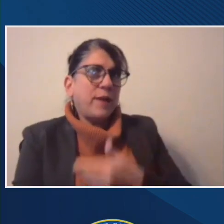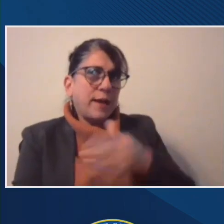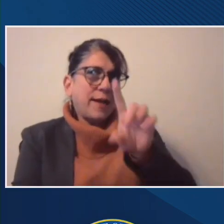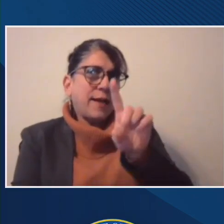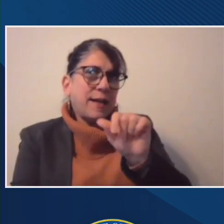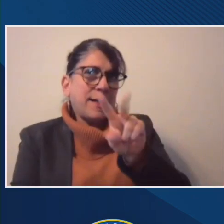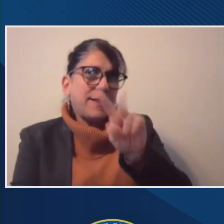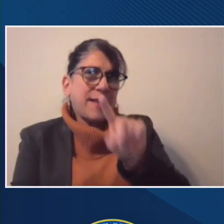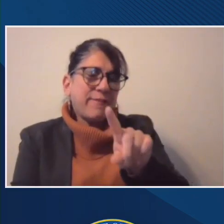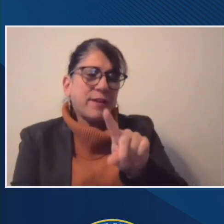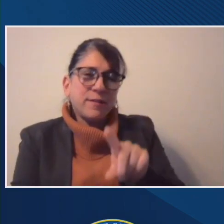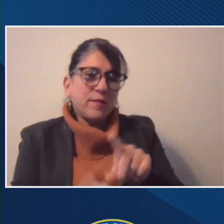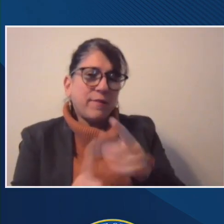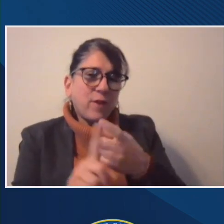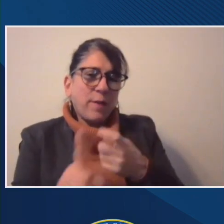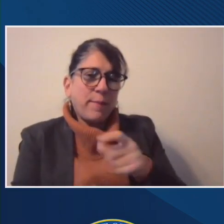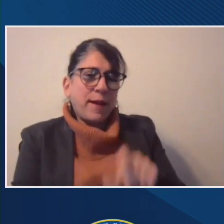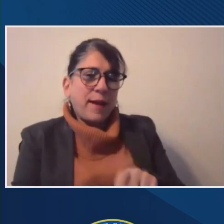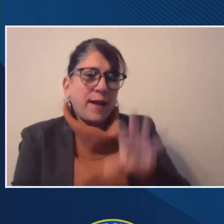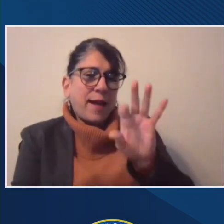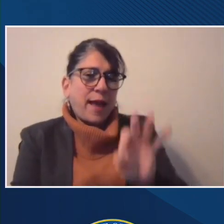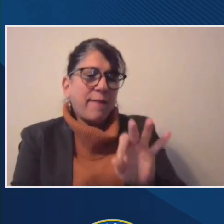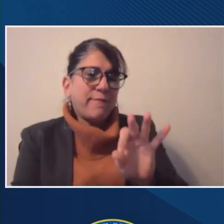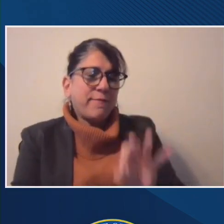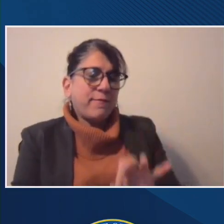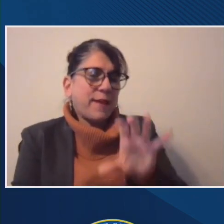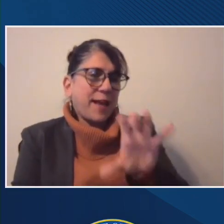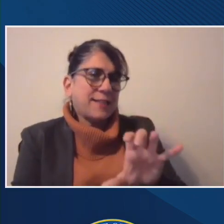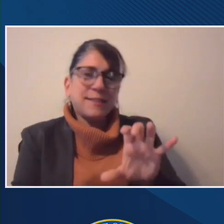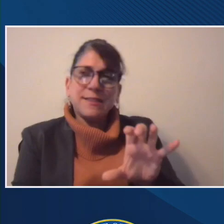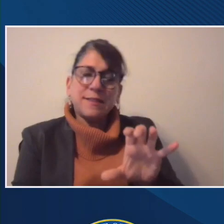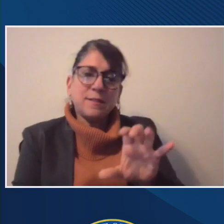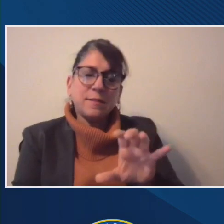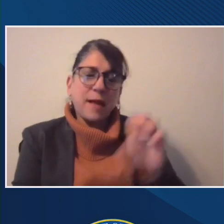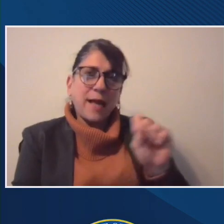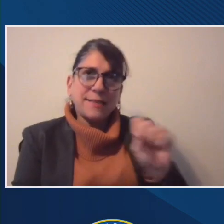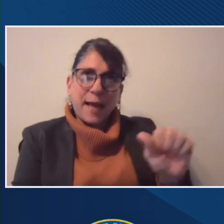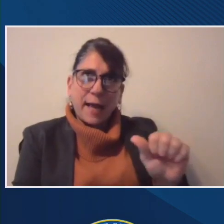he's on the operational side of things. When an institution is closed, if they were